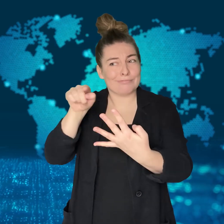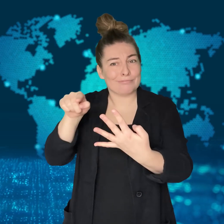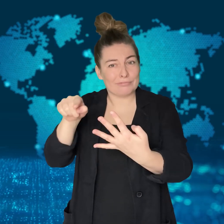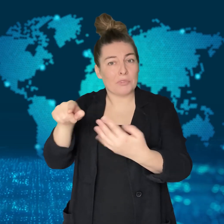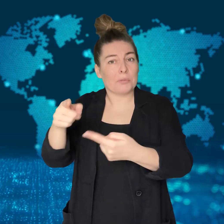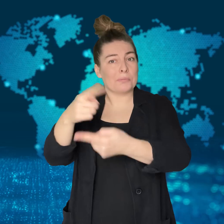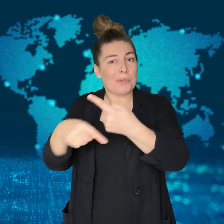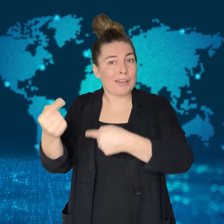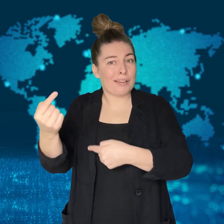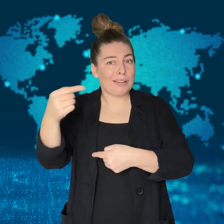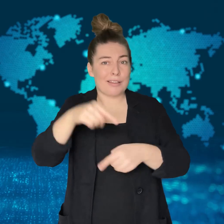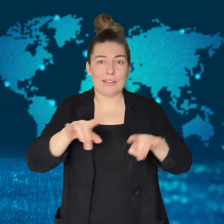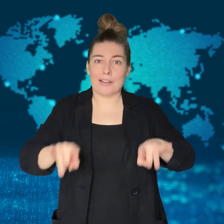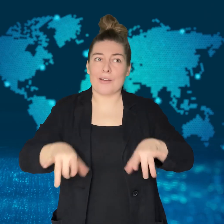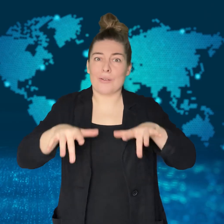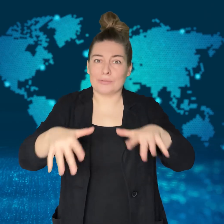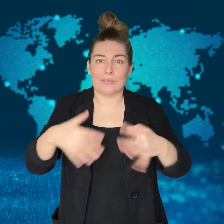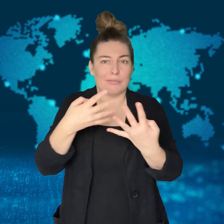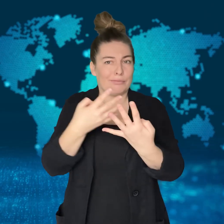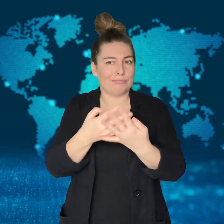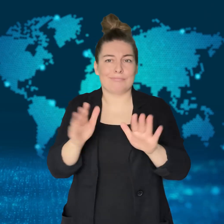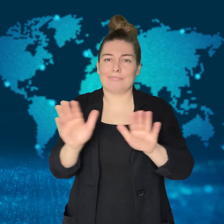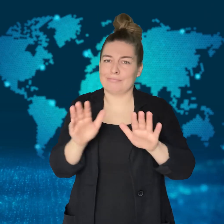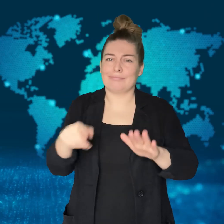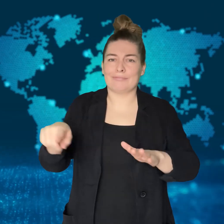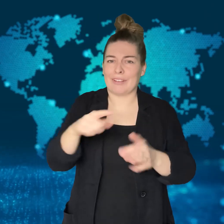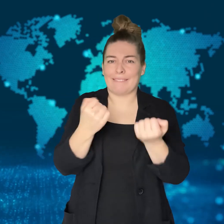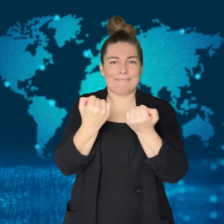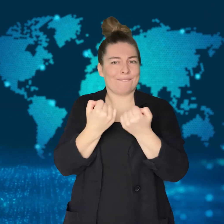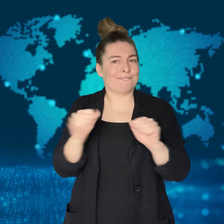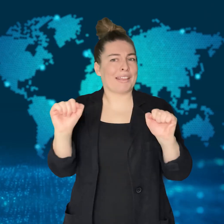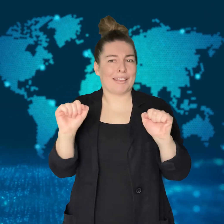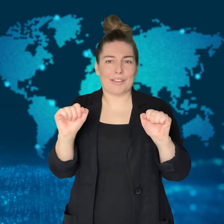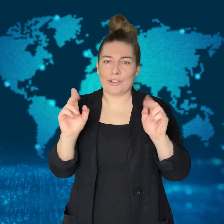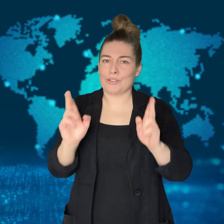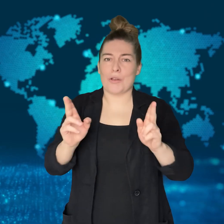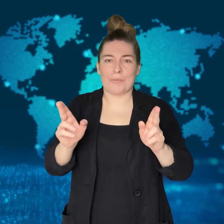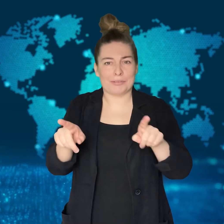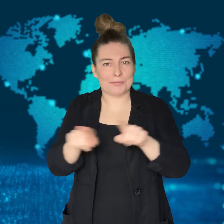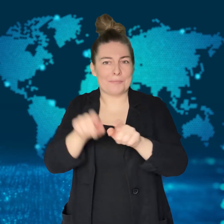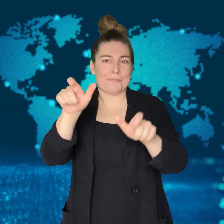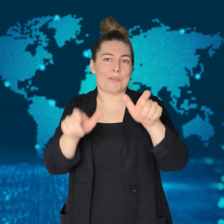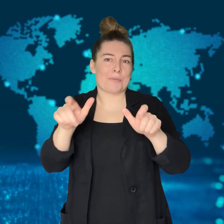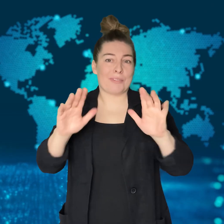has said they will be returned to